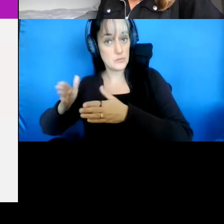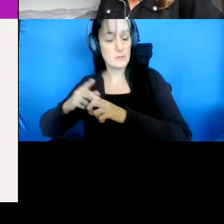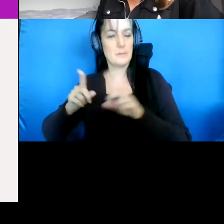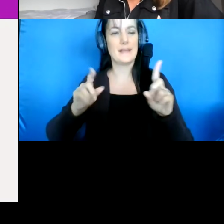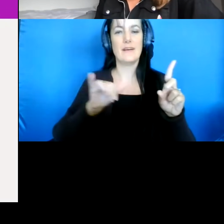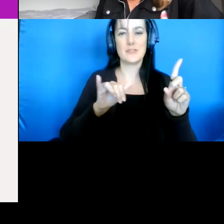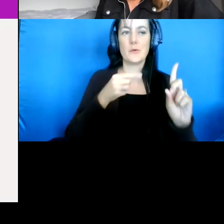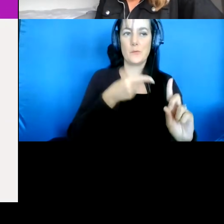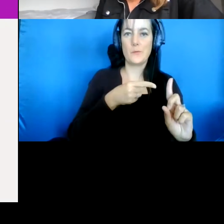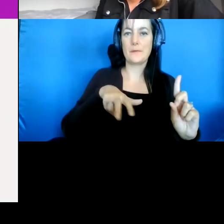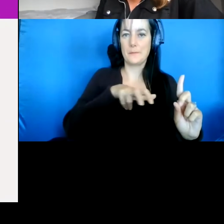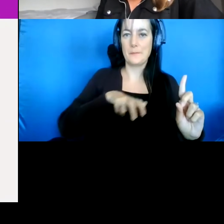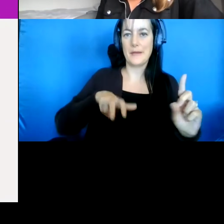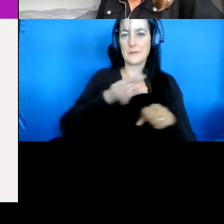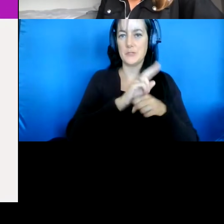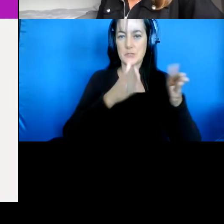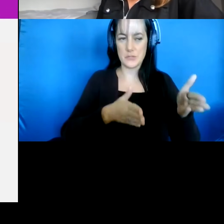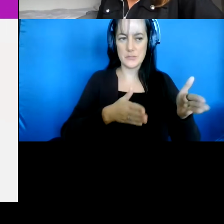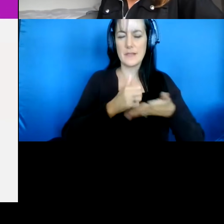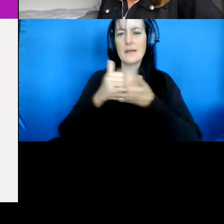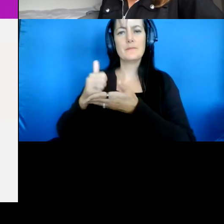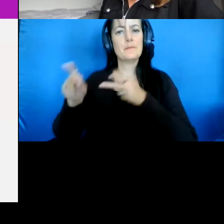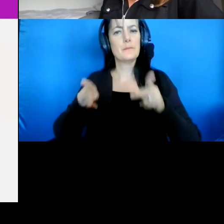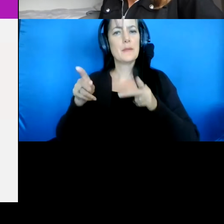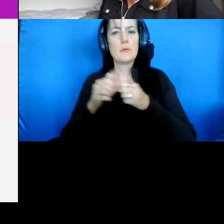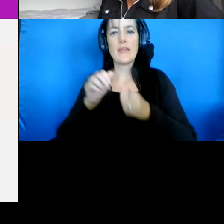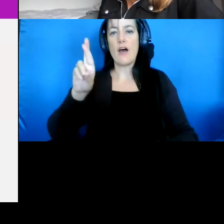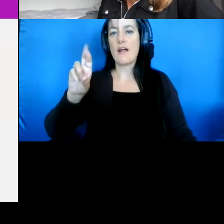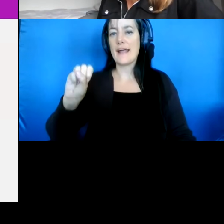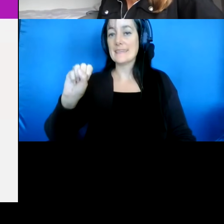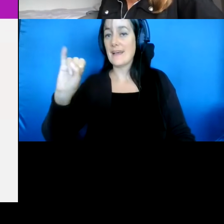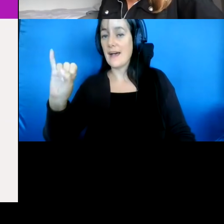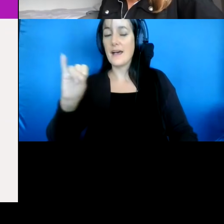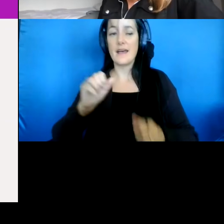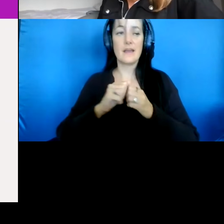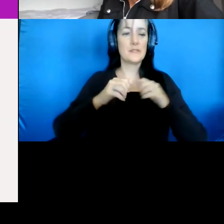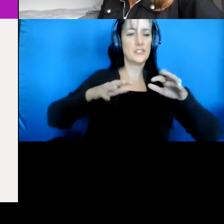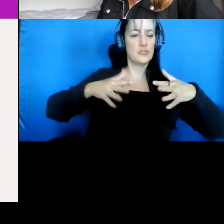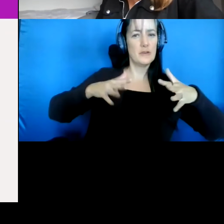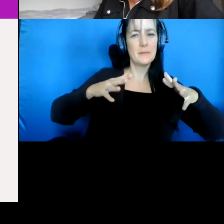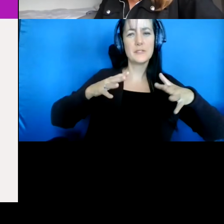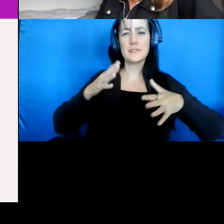This helps people with RSI, hand tremors, people with dexterity issues who might be younger with less developed